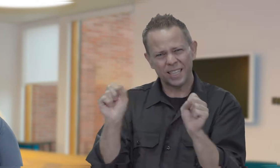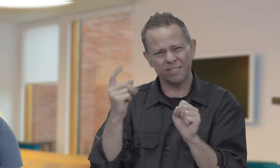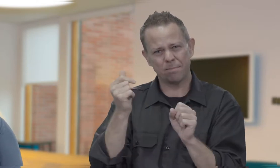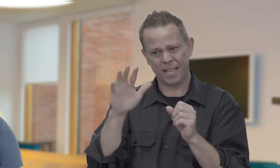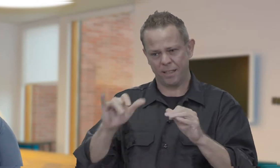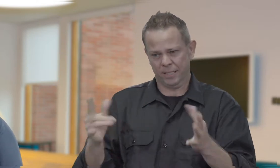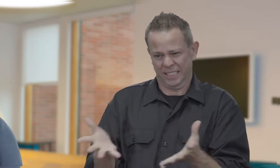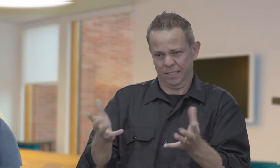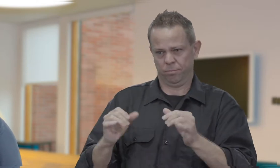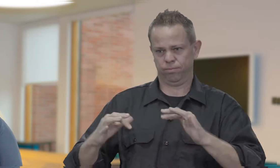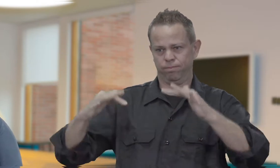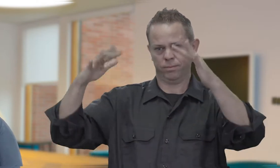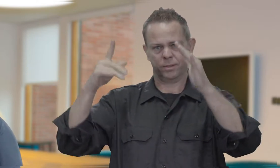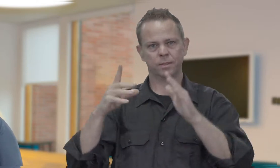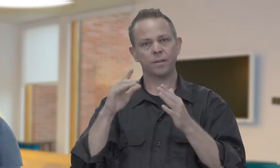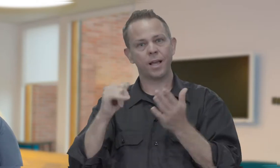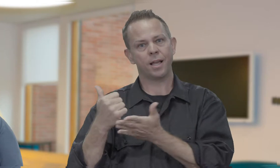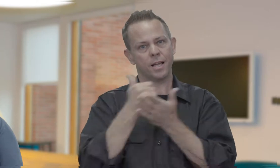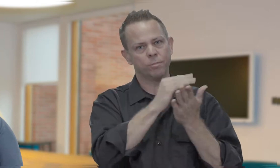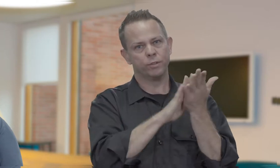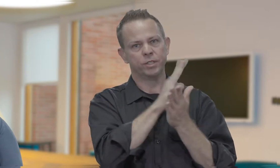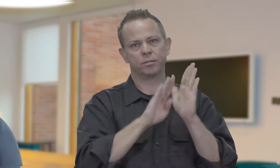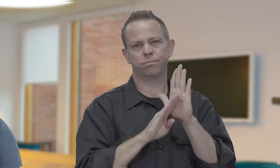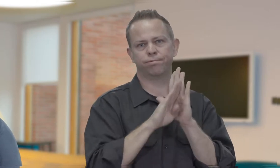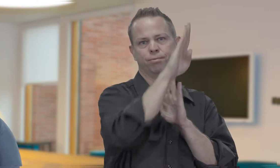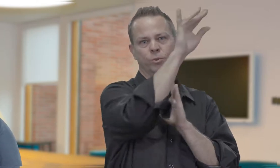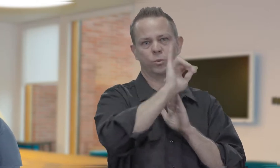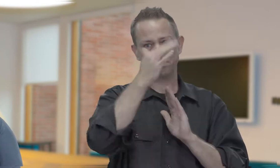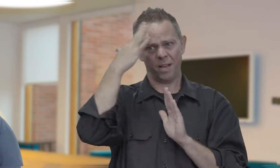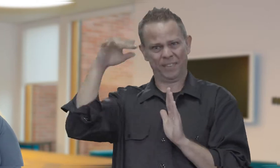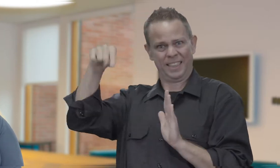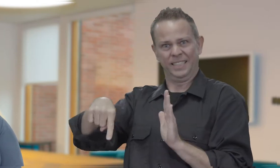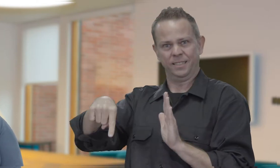really take shape and thrive. That's a really great thing.